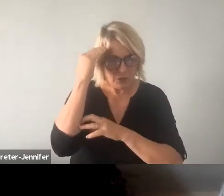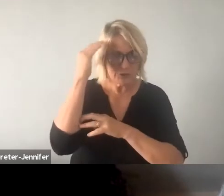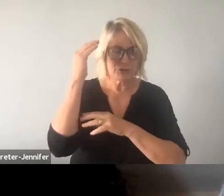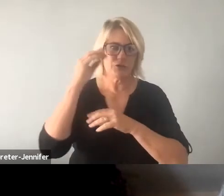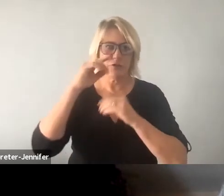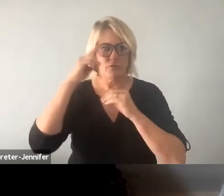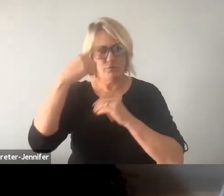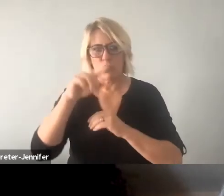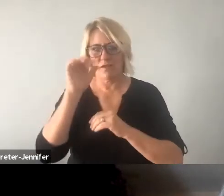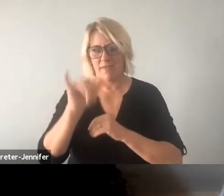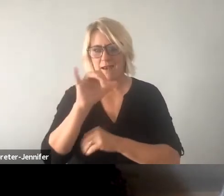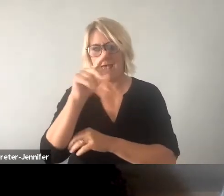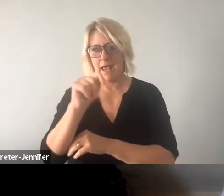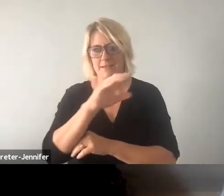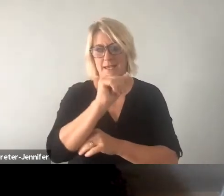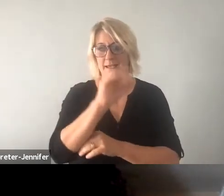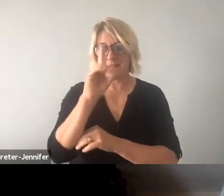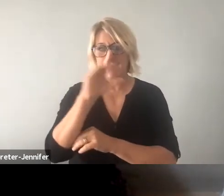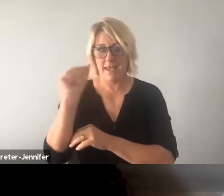think we have a broad audience with